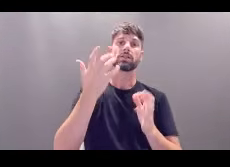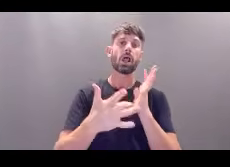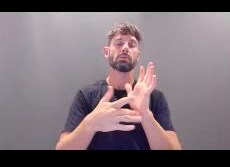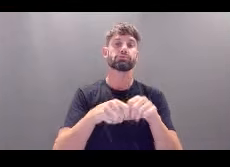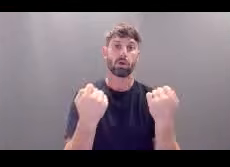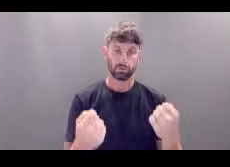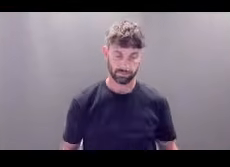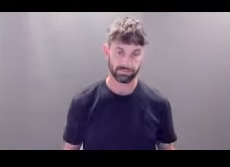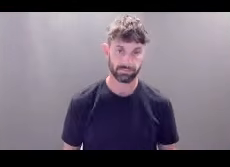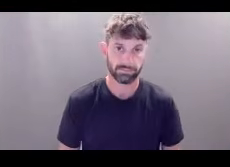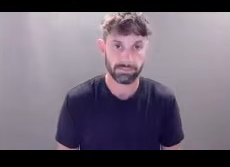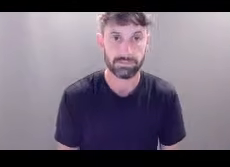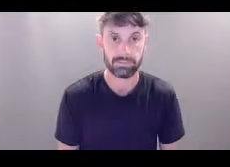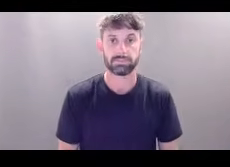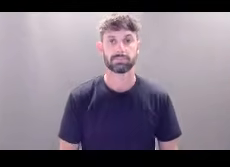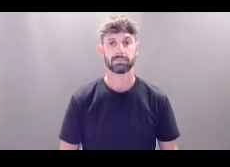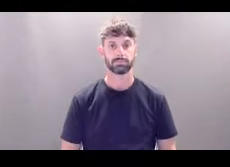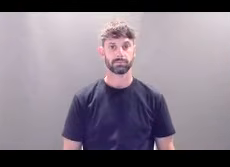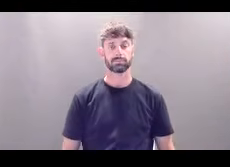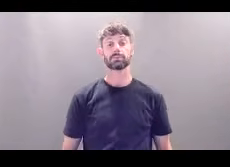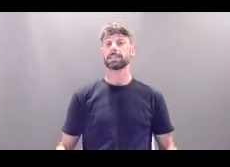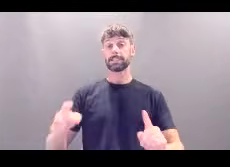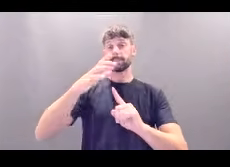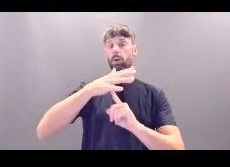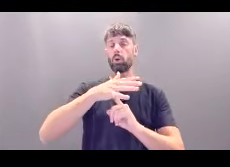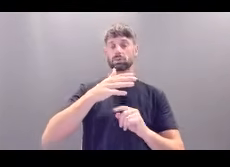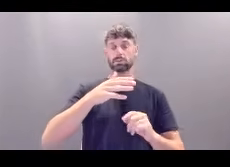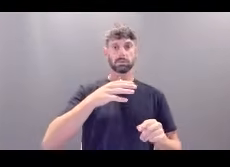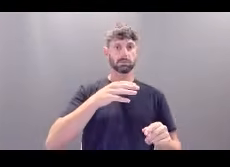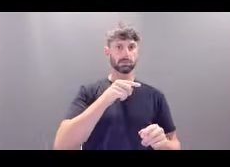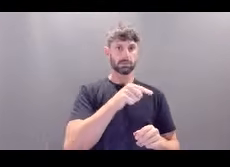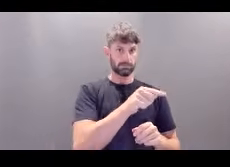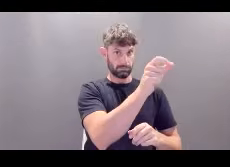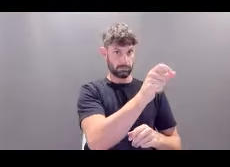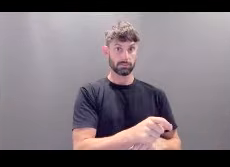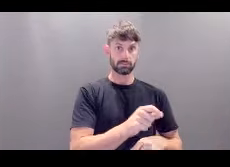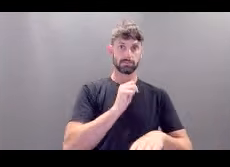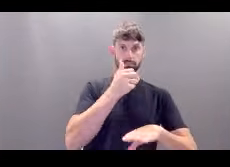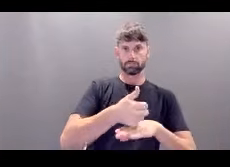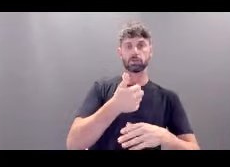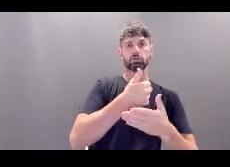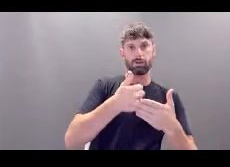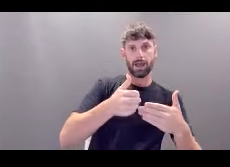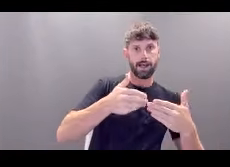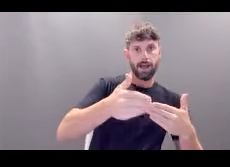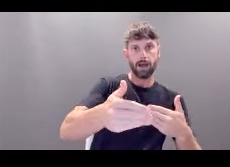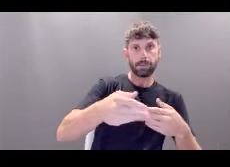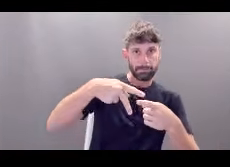Participants should develop a maintenance schedule based on the manufacturer's advice, and arrange for this to be